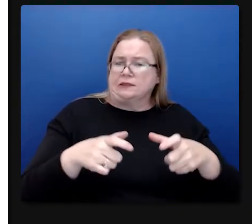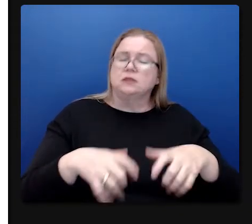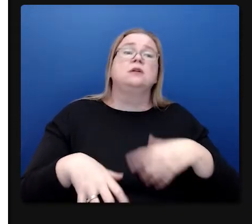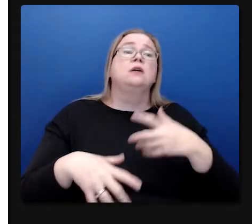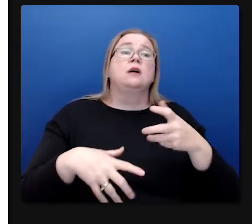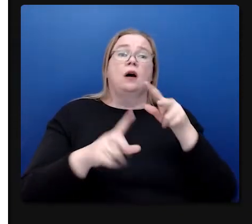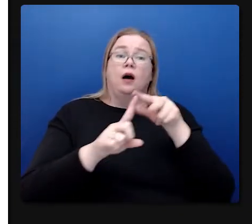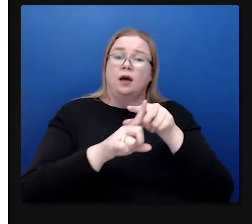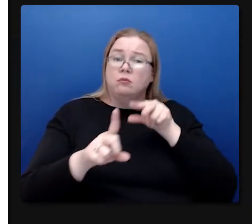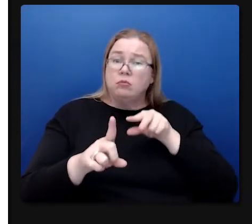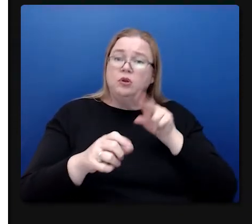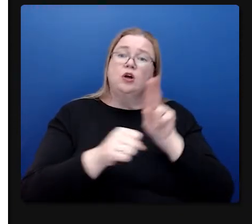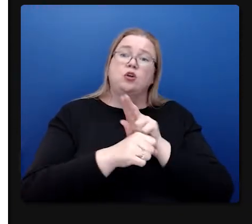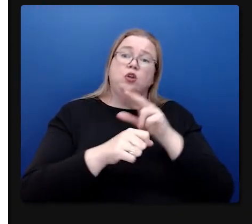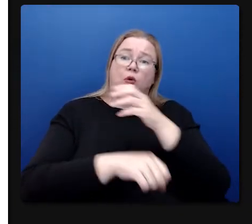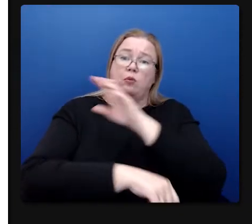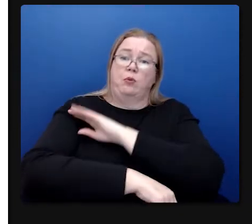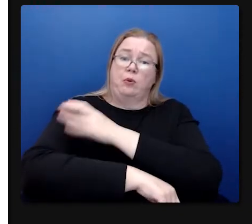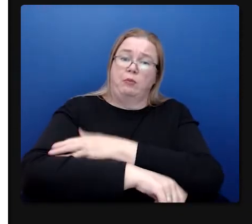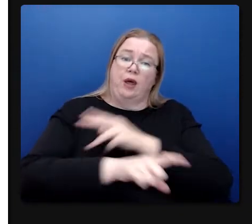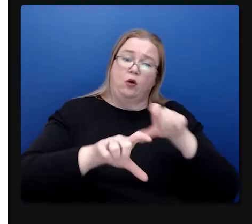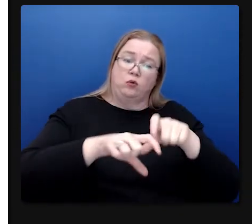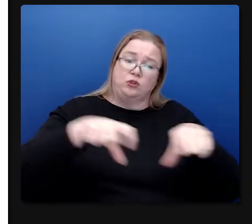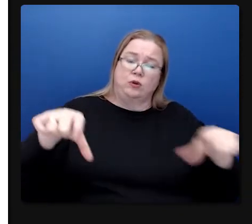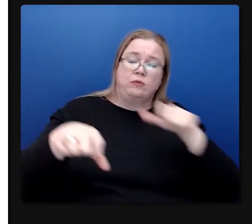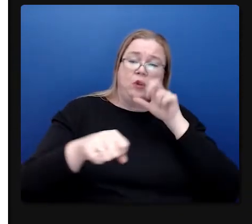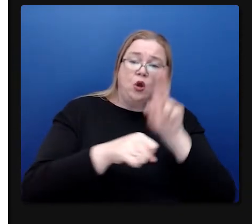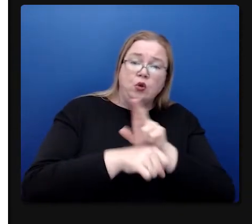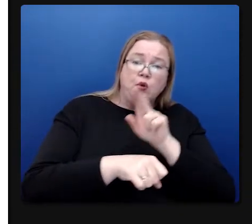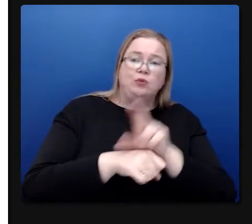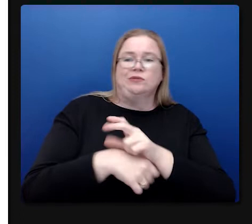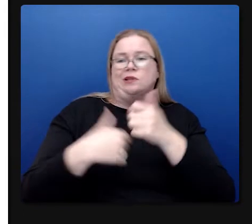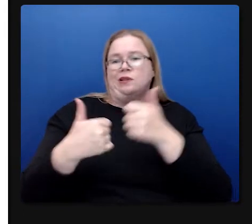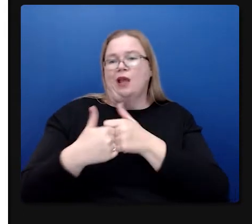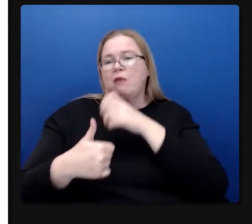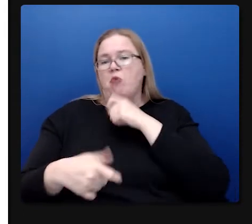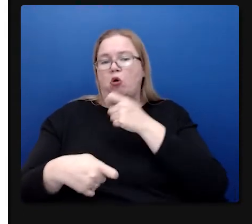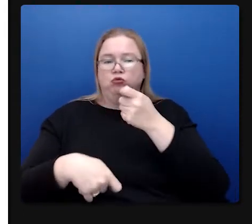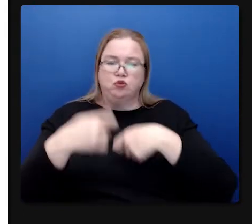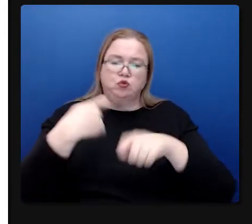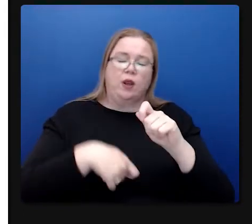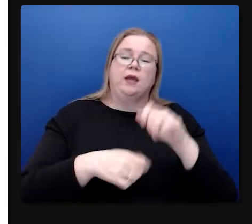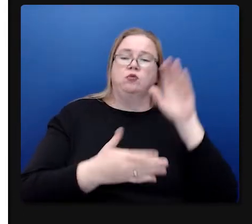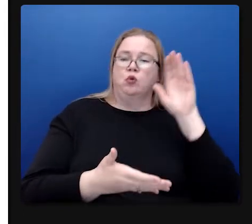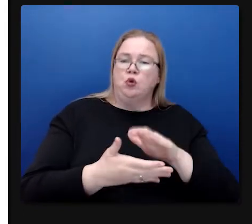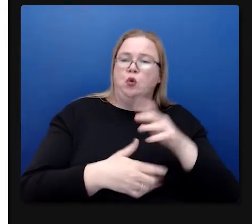unplugging or using power strips when you're not using them, trading in games to reduce waste,